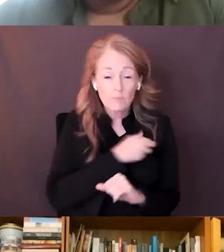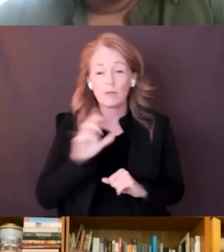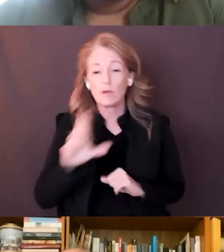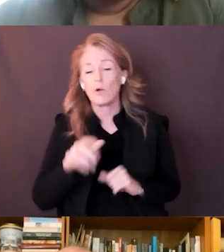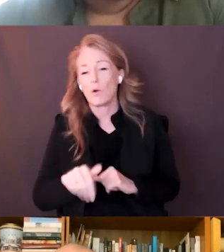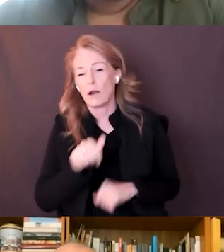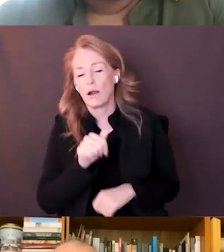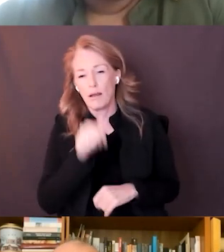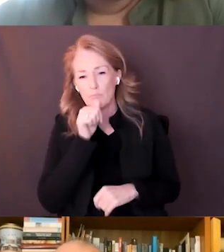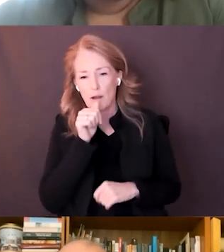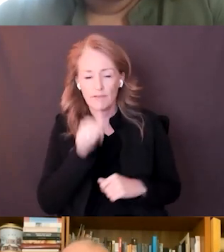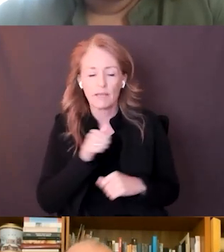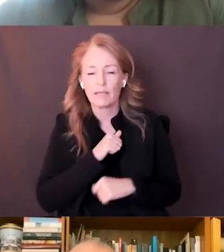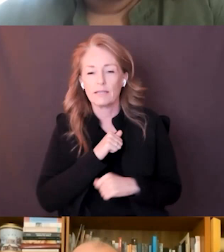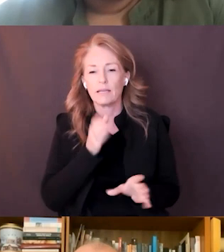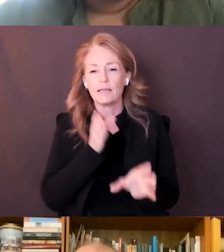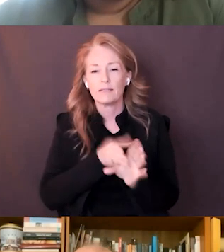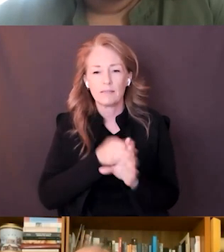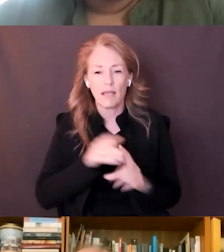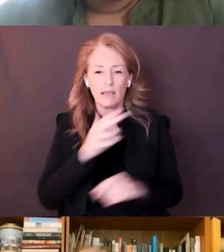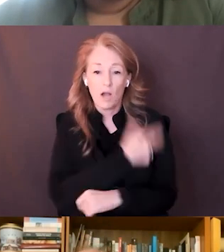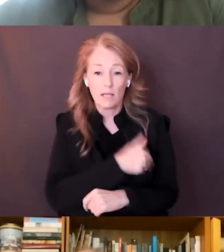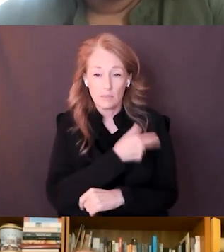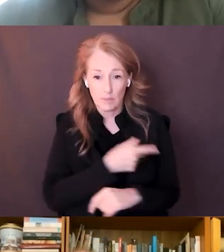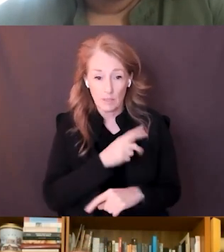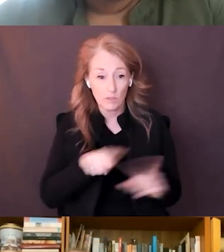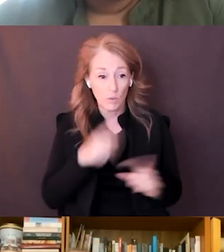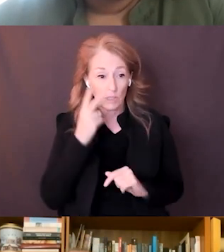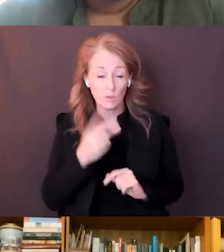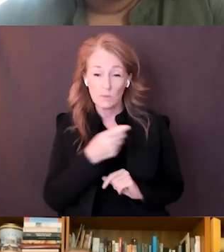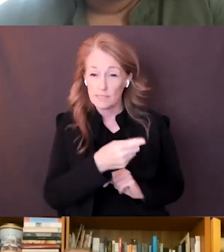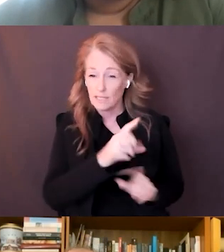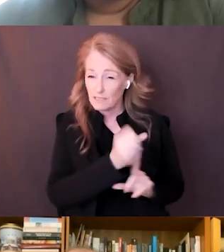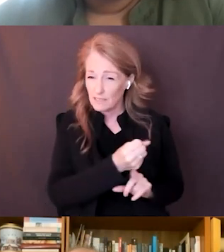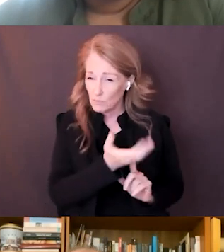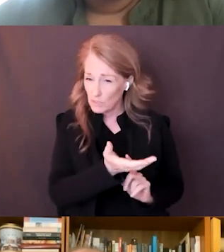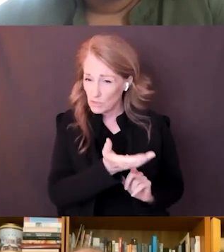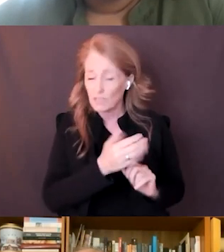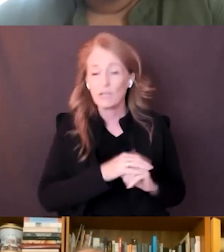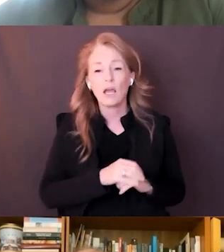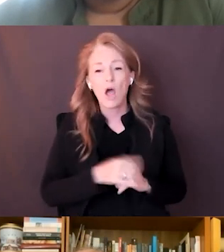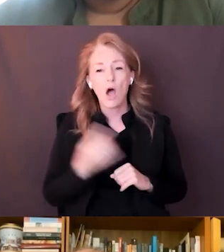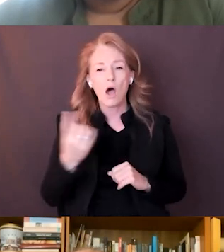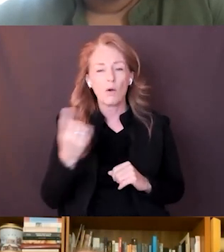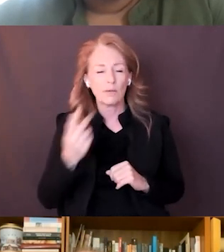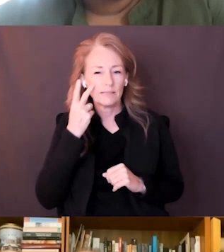WHEN WE SEE THIS, IT MAY BE AN EMPALA ISSUE.